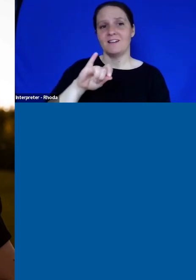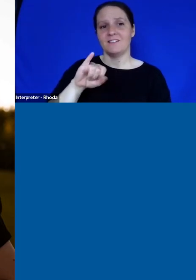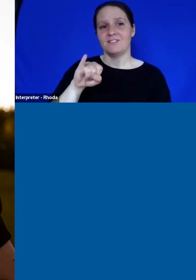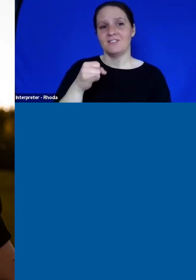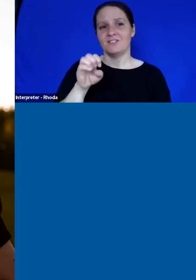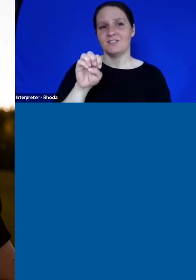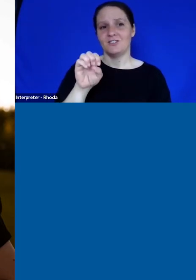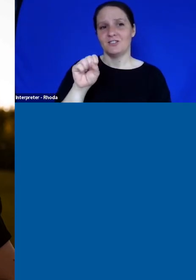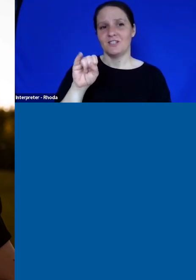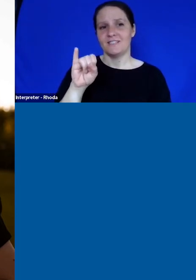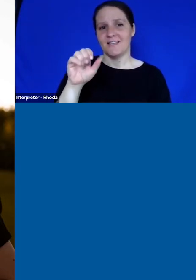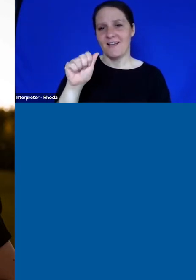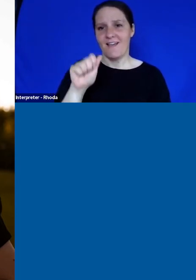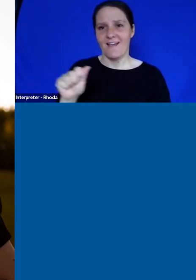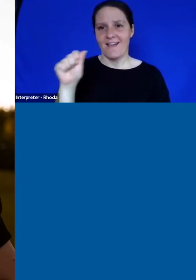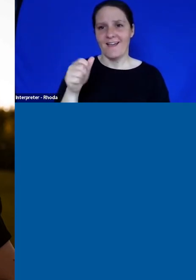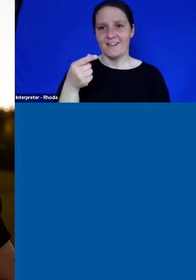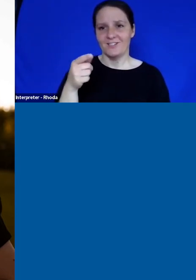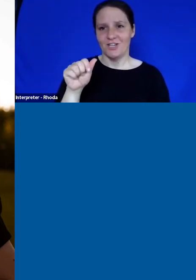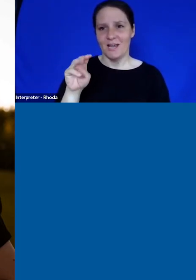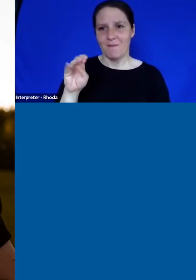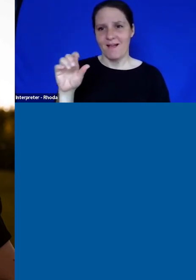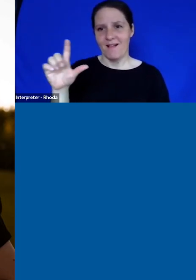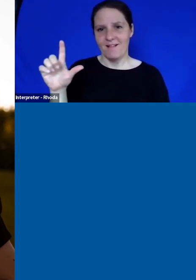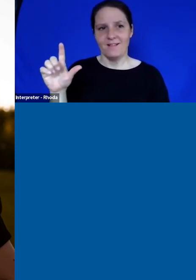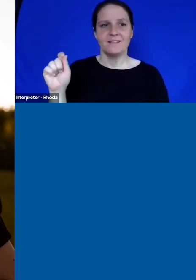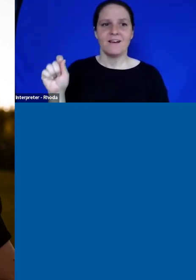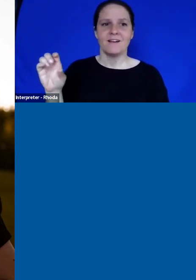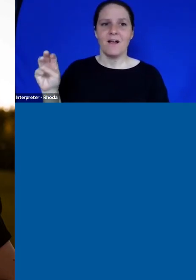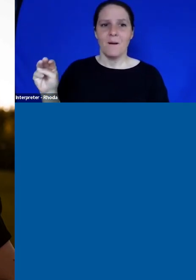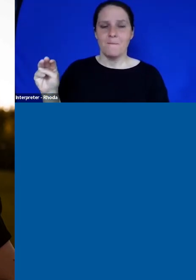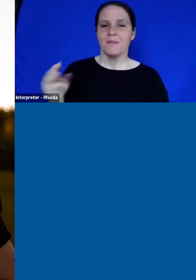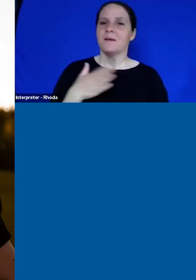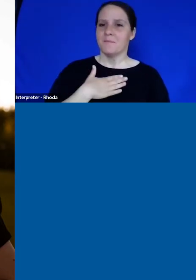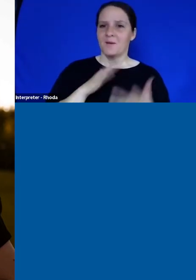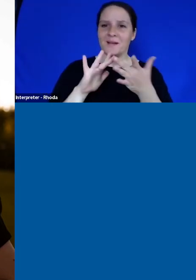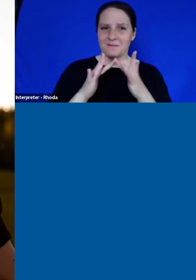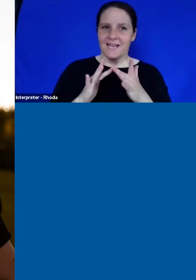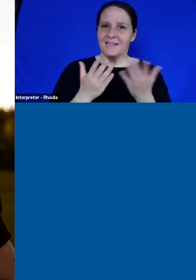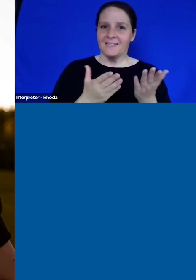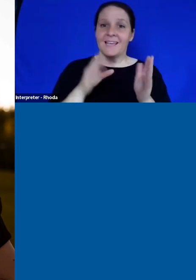and I've linked to my website, jessicaoddi.com. The image description here is me, a white,